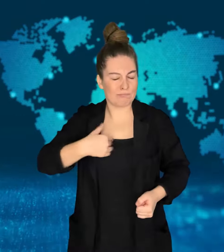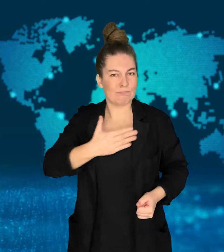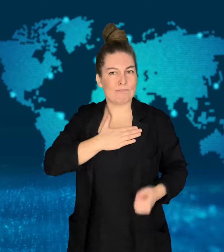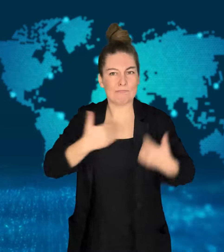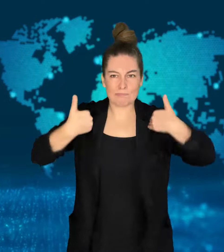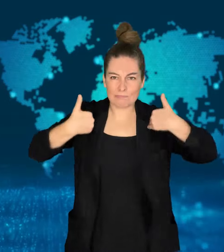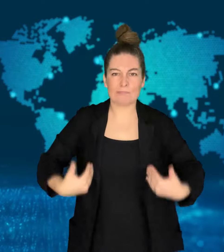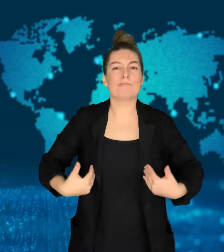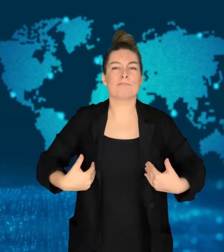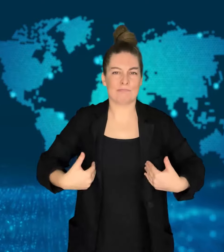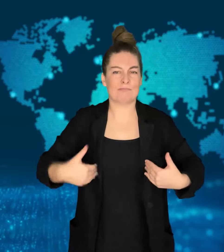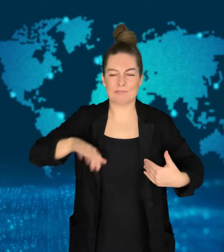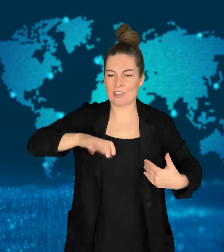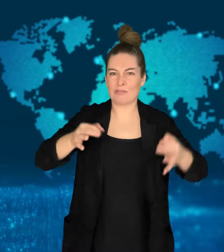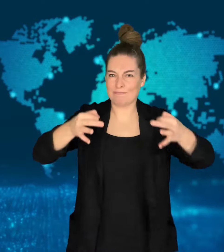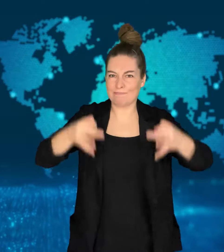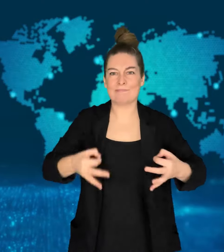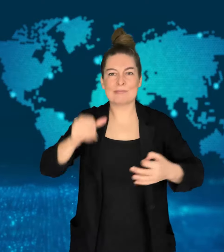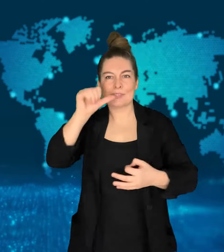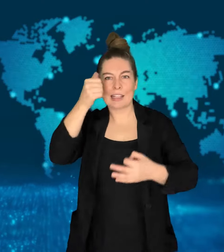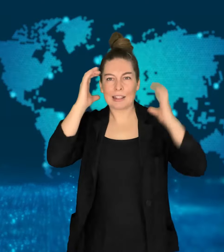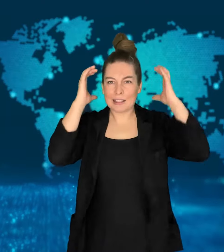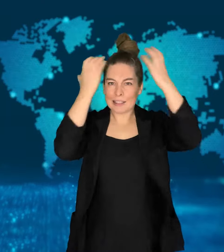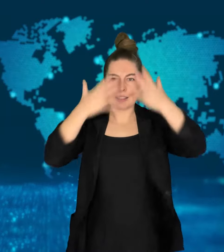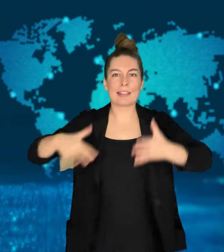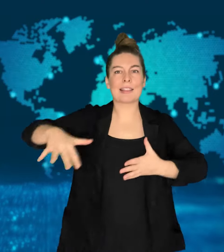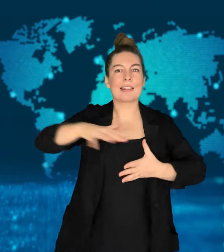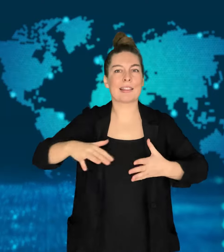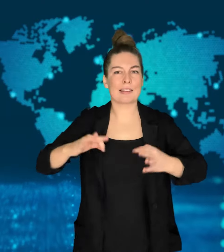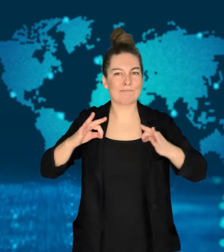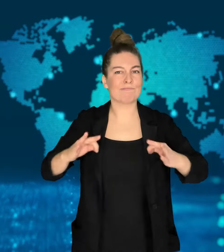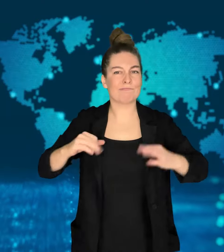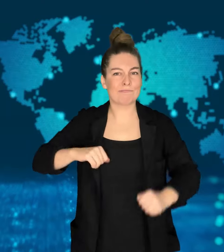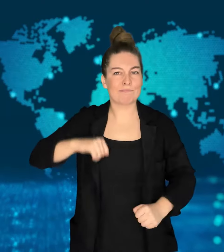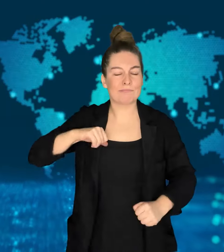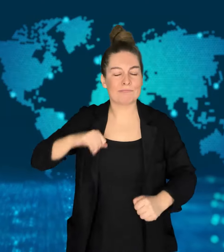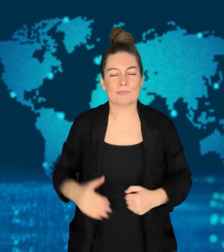He prides himself on being a Hindu nationalist.